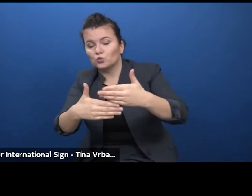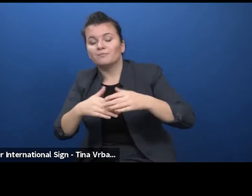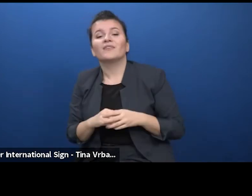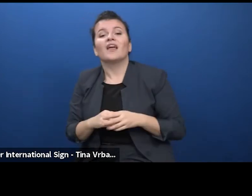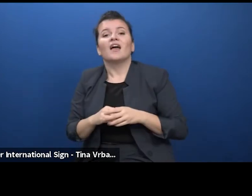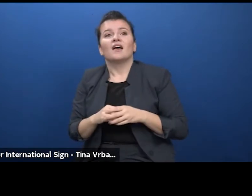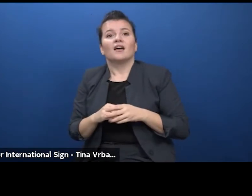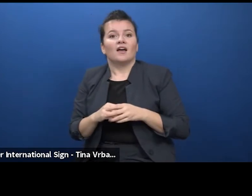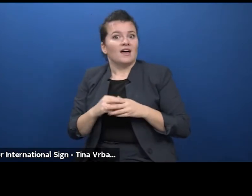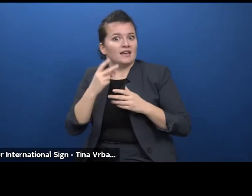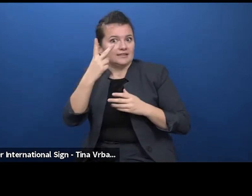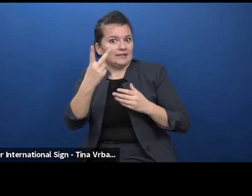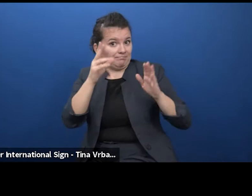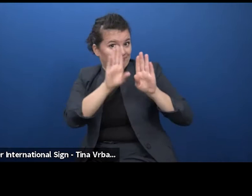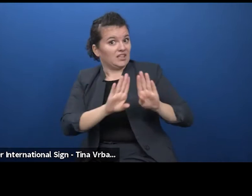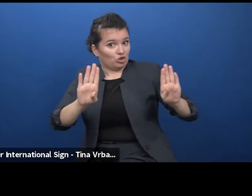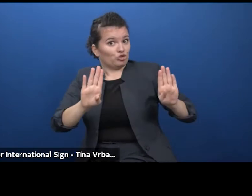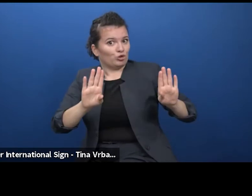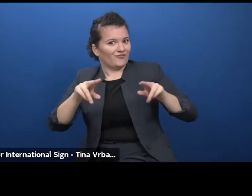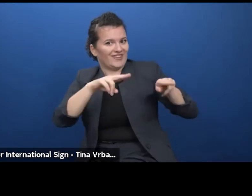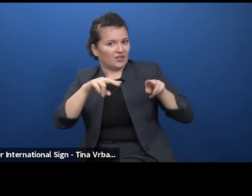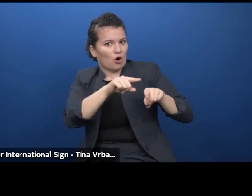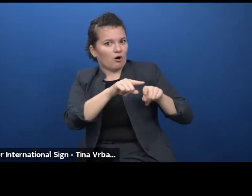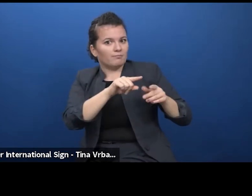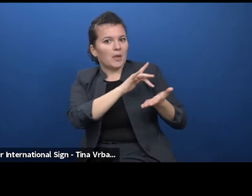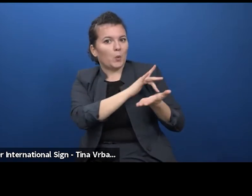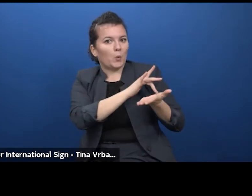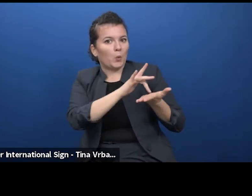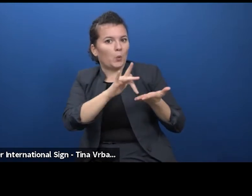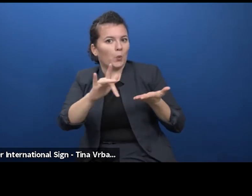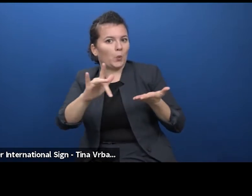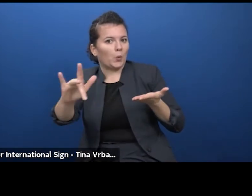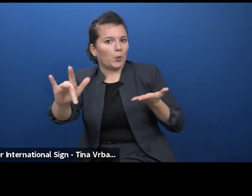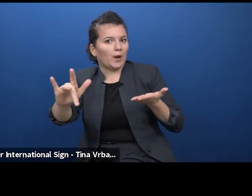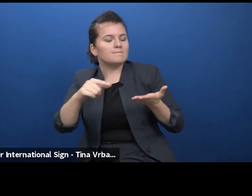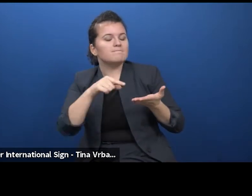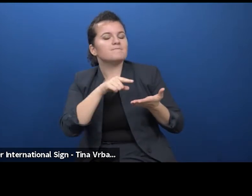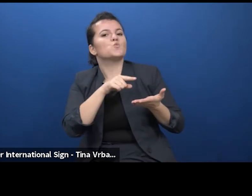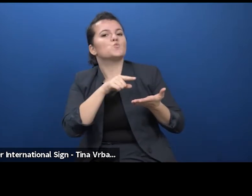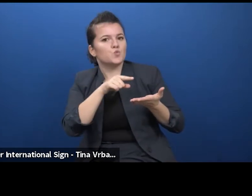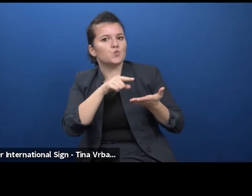empty theatres, it is really for us the artist for the performance,